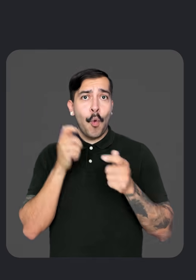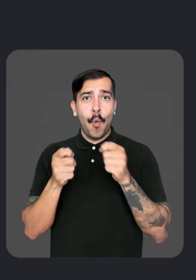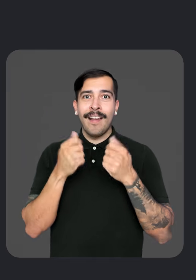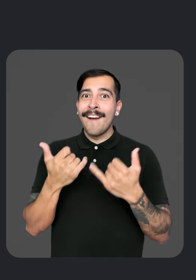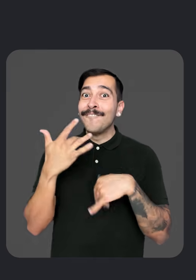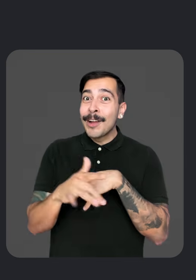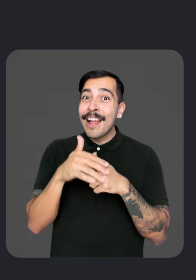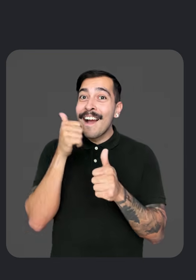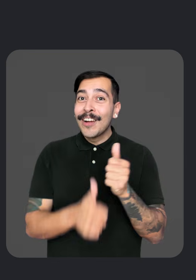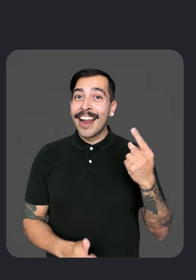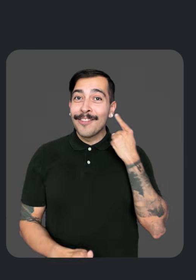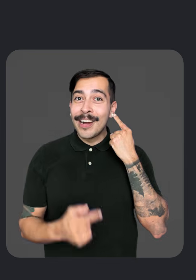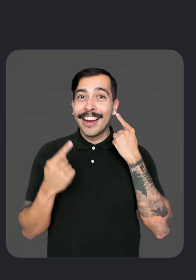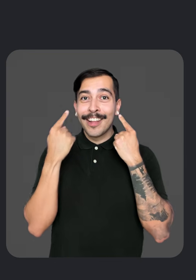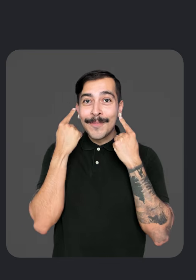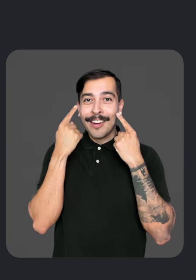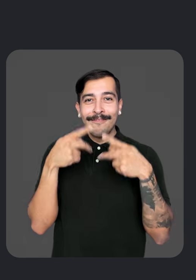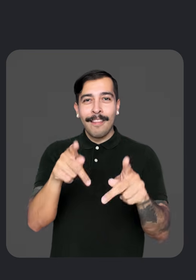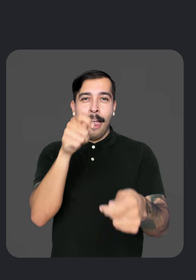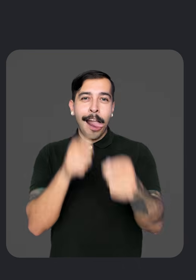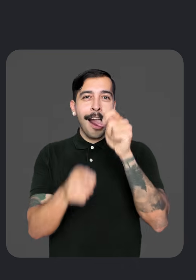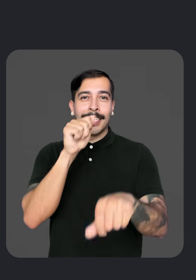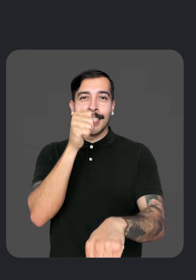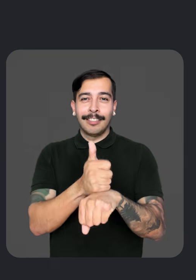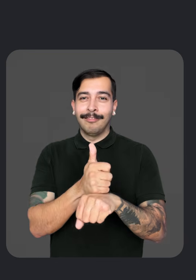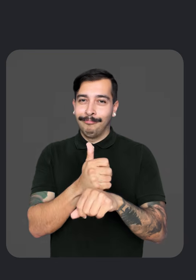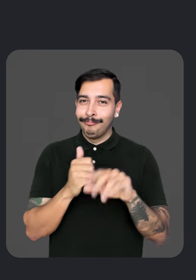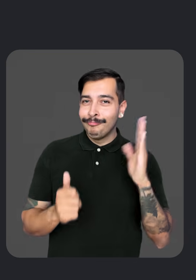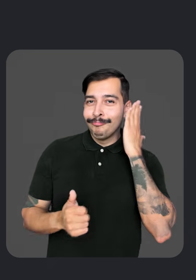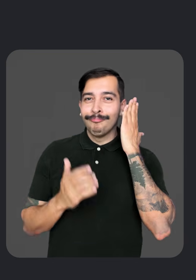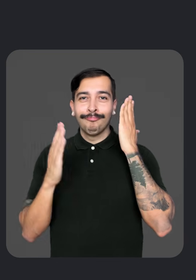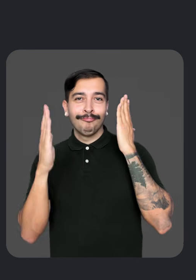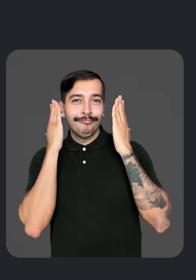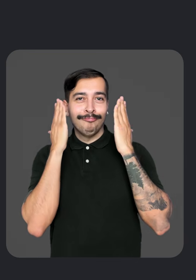are now available for each ear, allowing you to adjust these settings separately for each side.